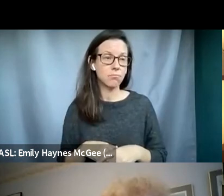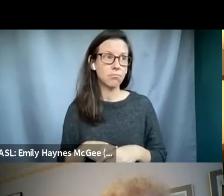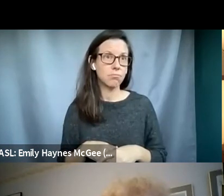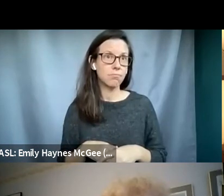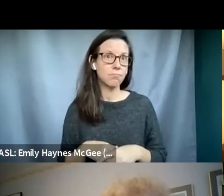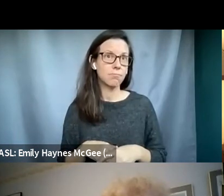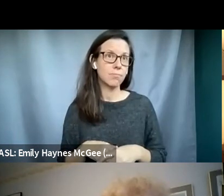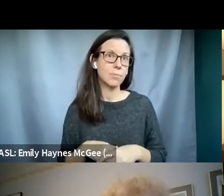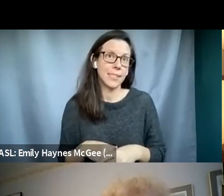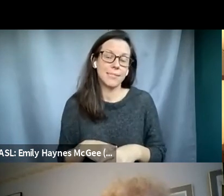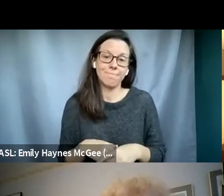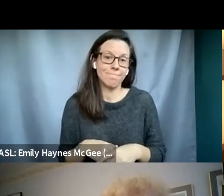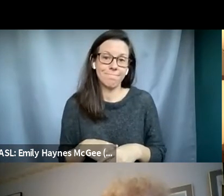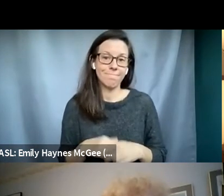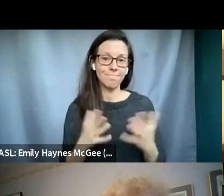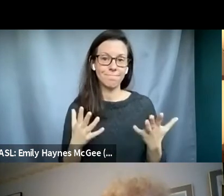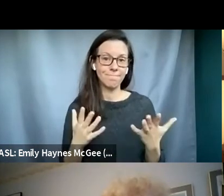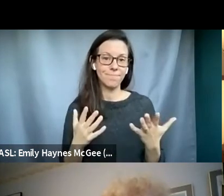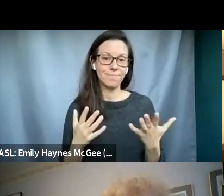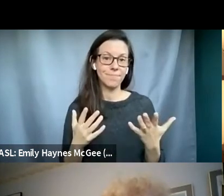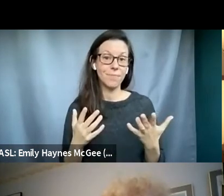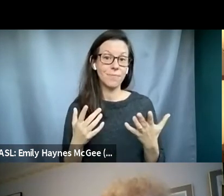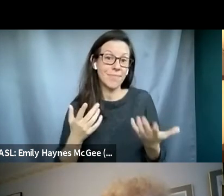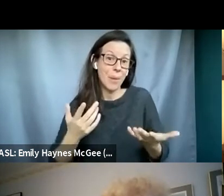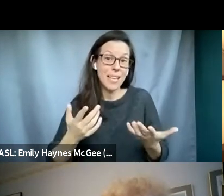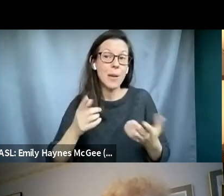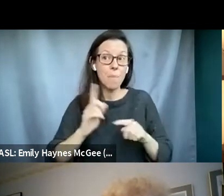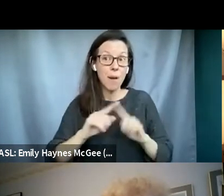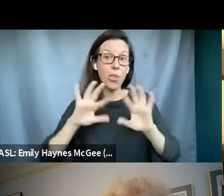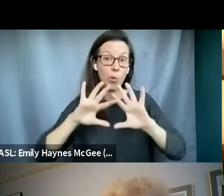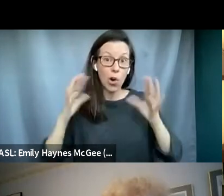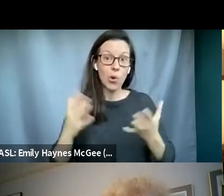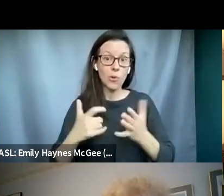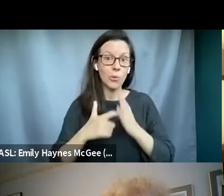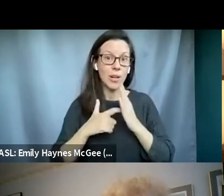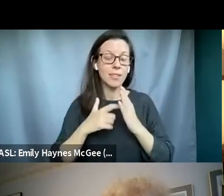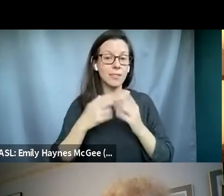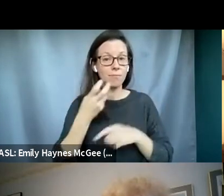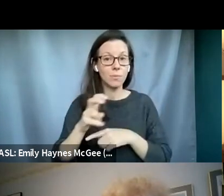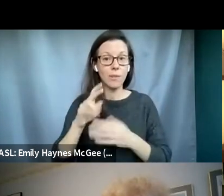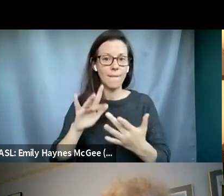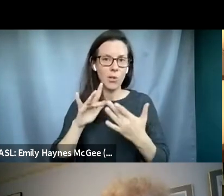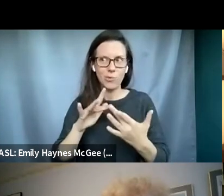in the world requires virtual, then have you to go virtual.